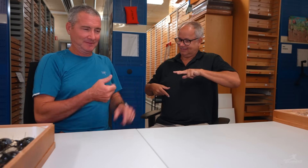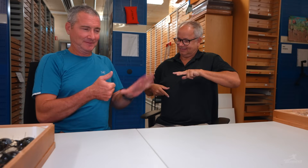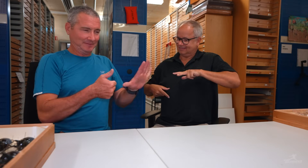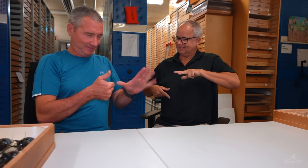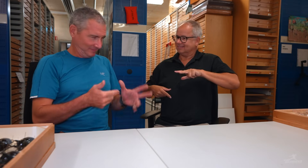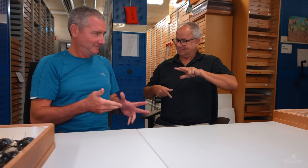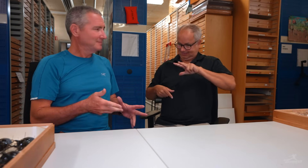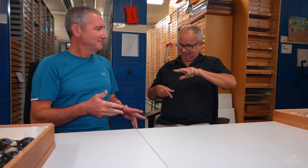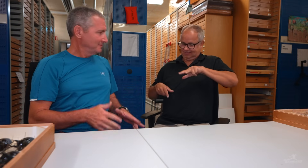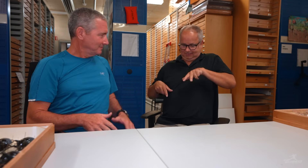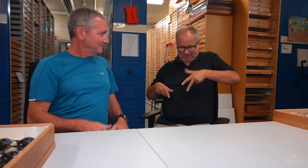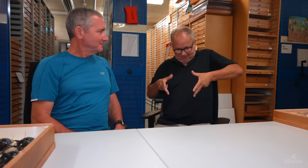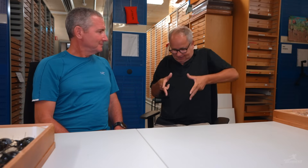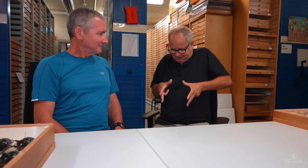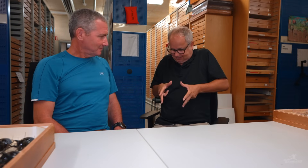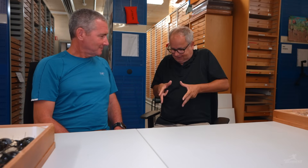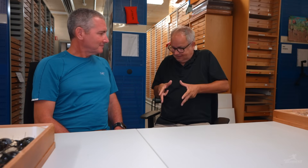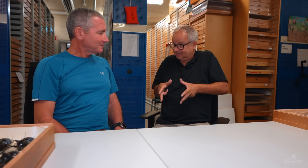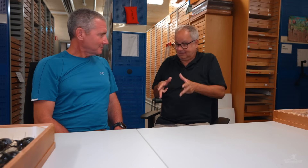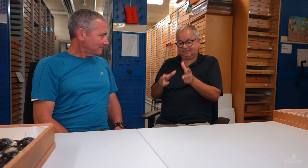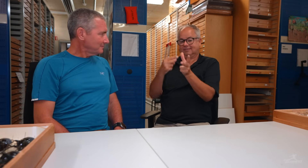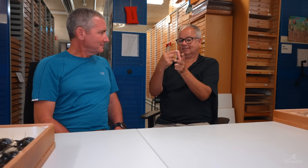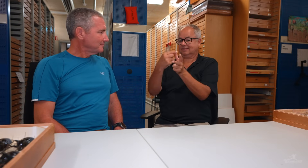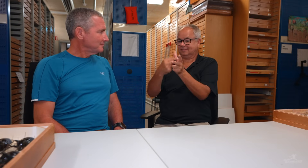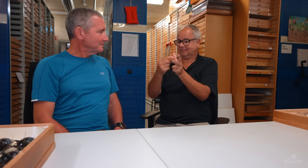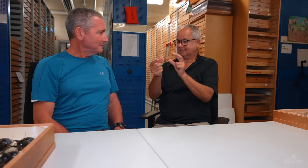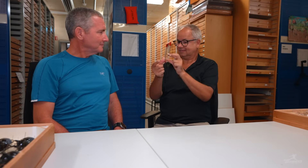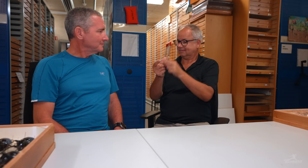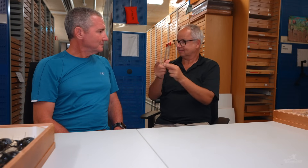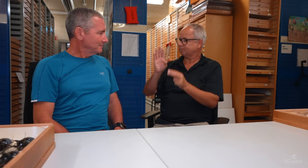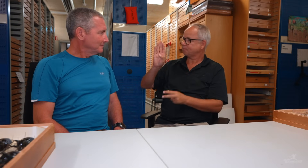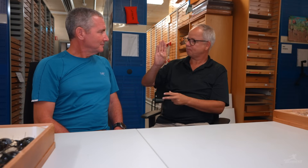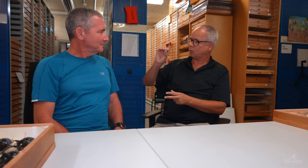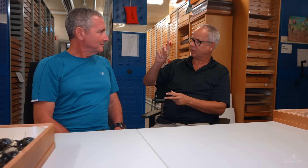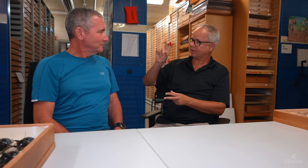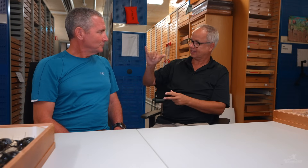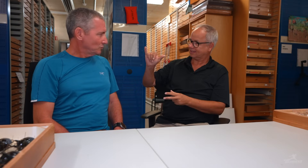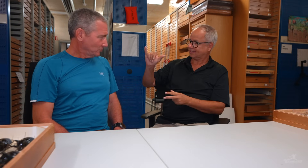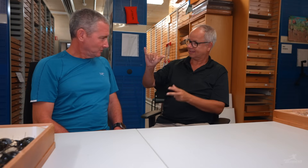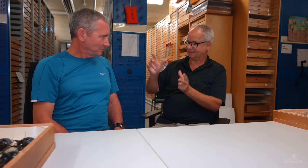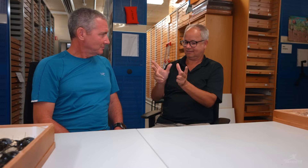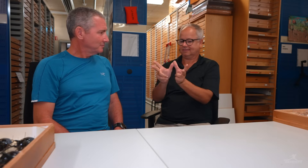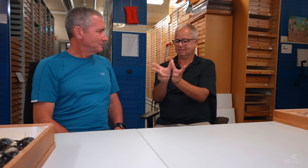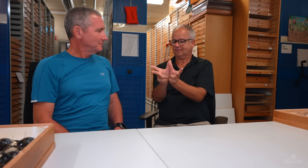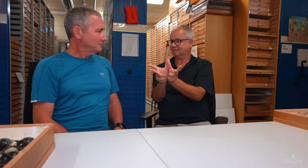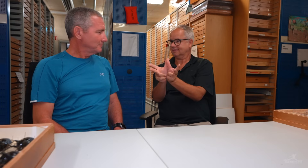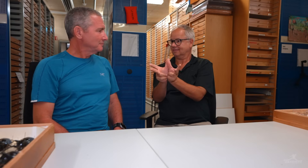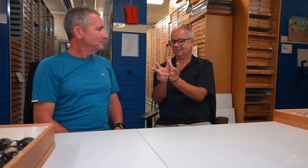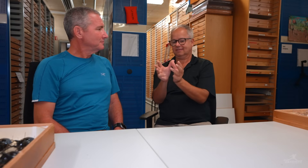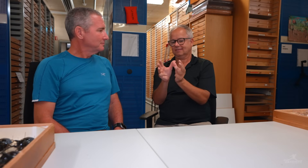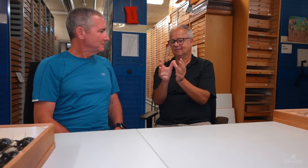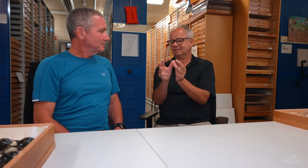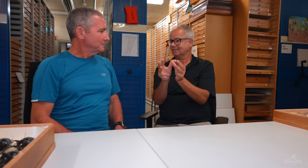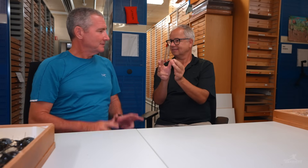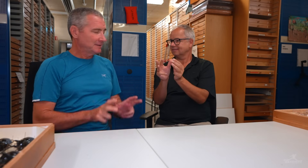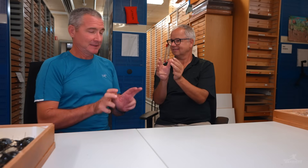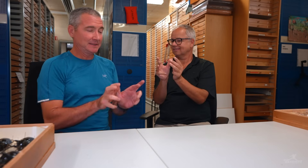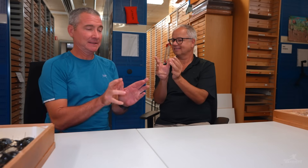but they’ve got six. And the thumbs illustrate the body. Just like that!